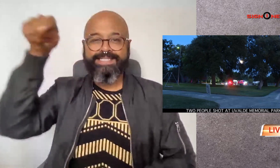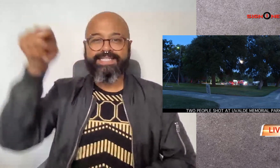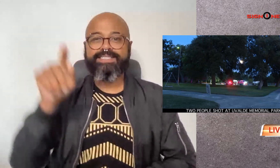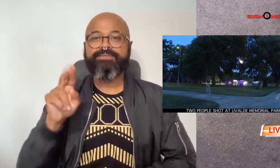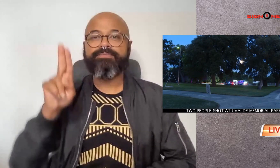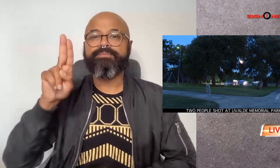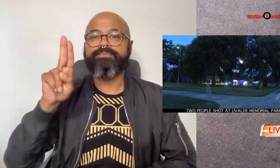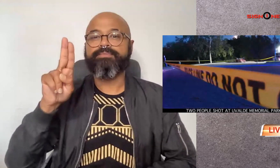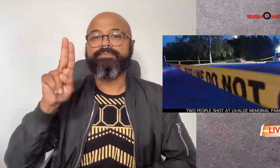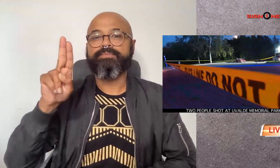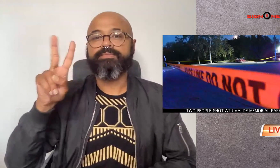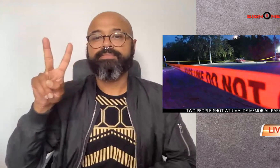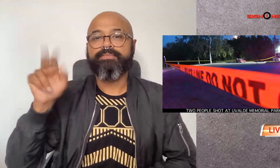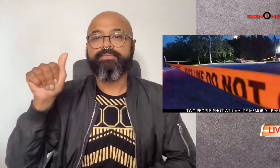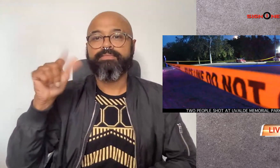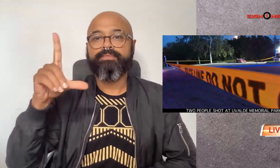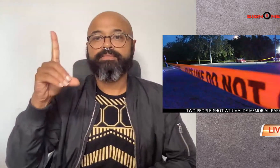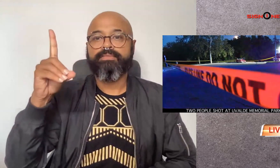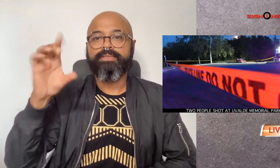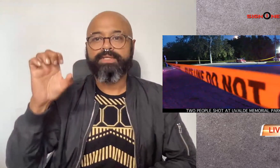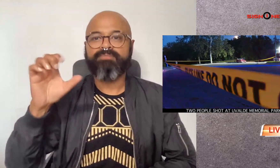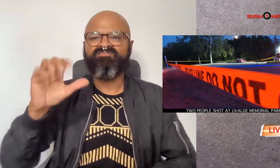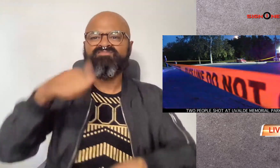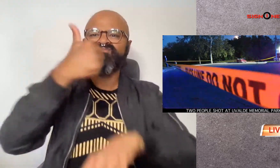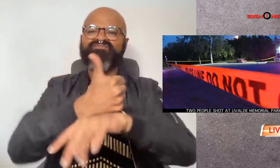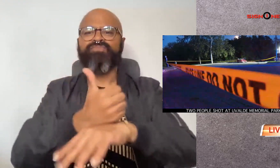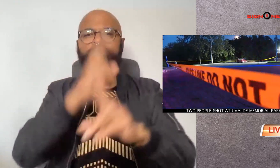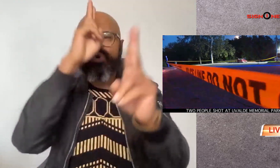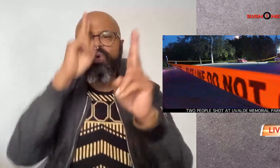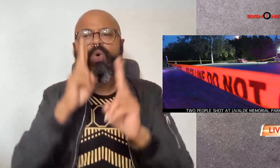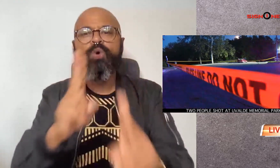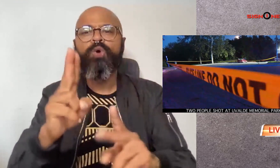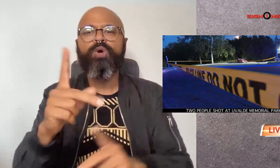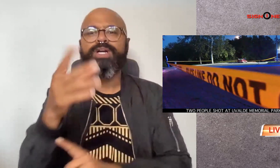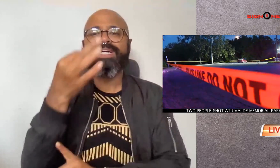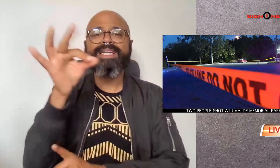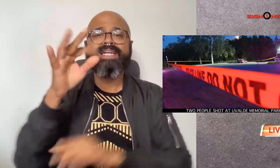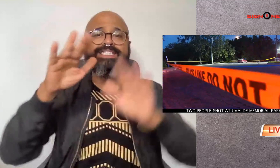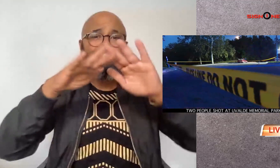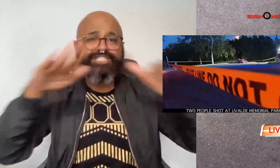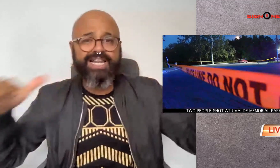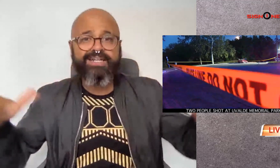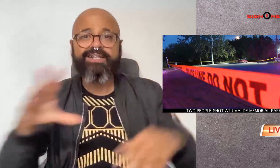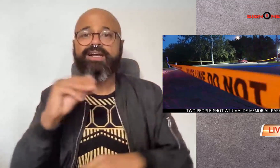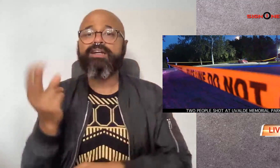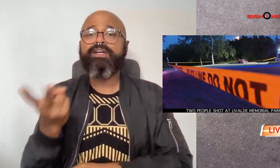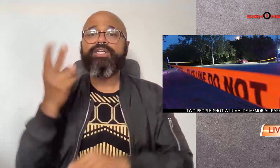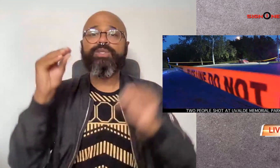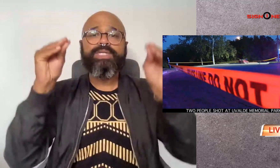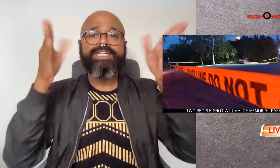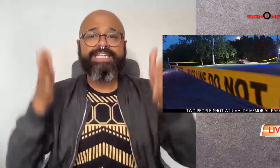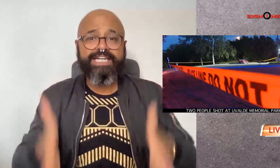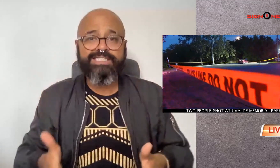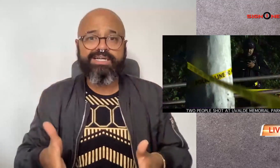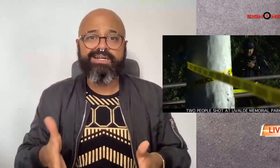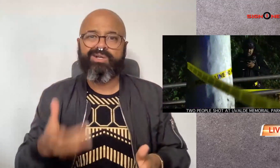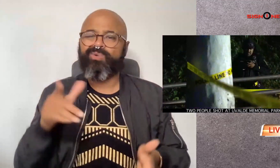Memorial Park in Uvalde Texas was established to honor the 19 children and two teachers